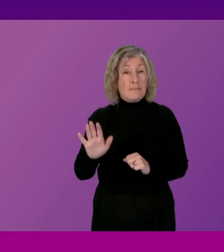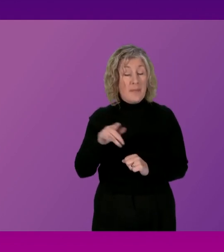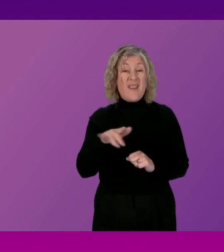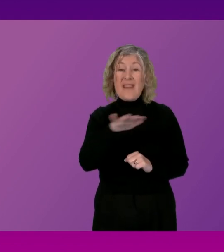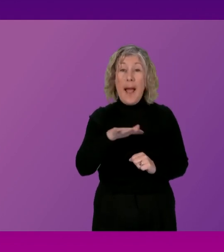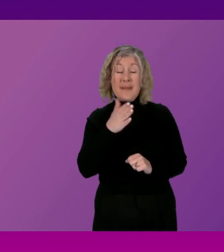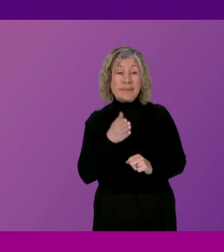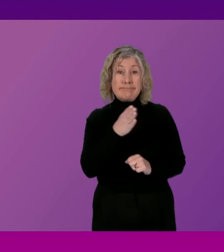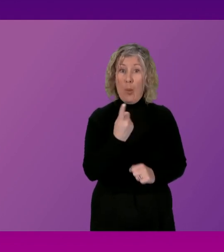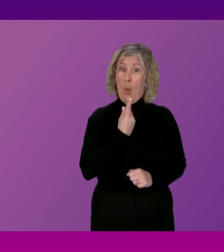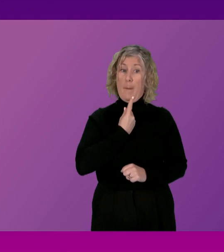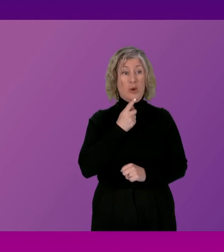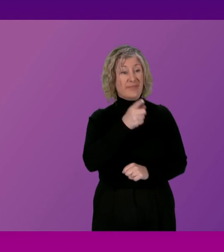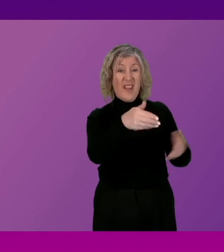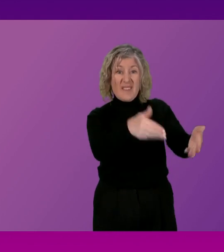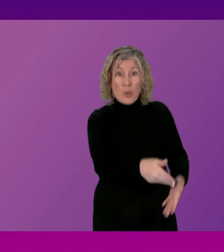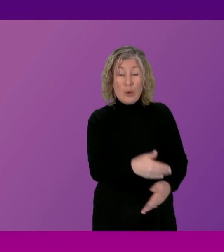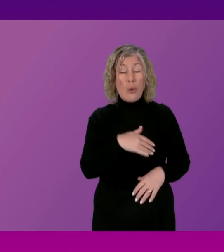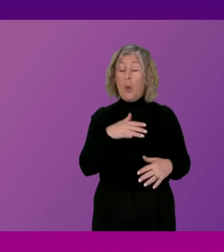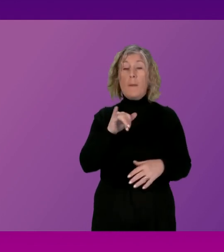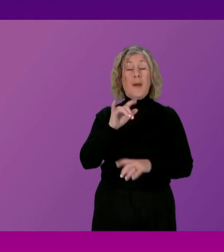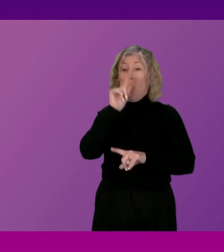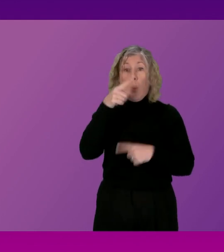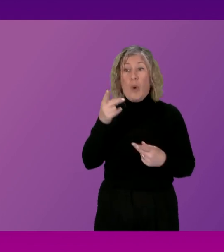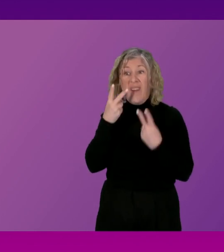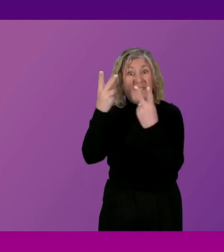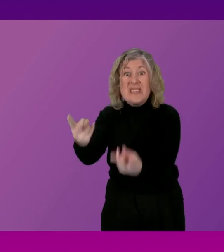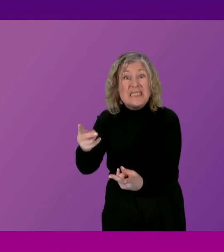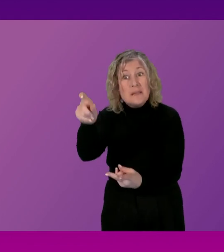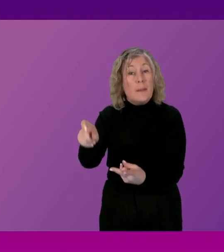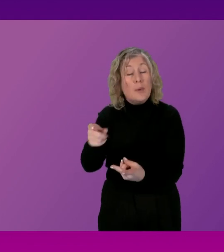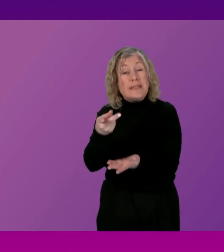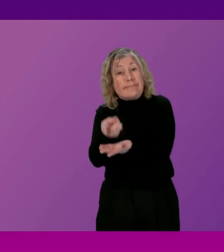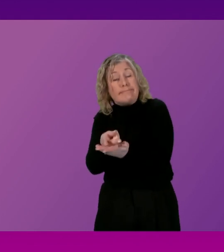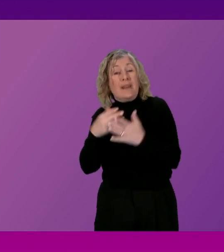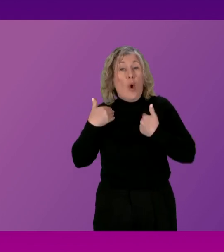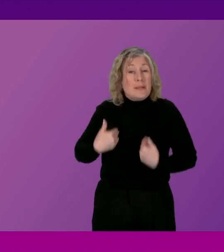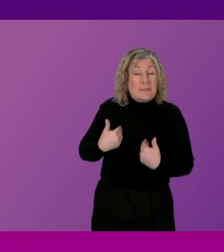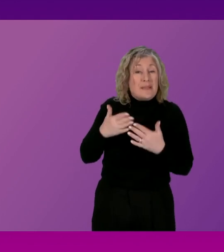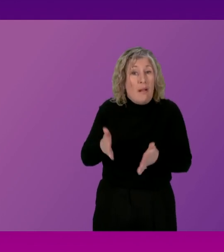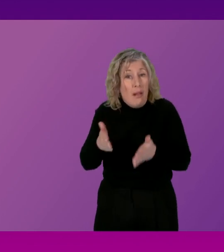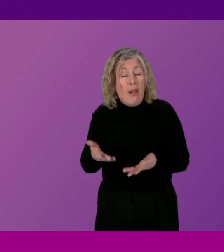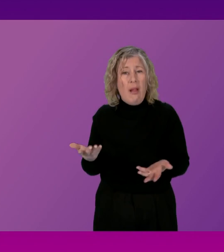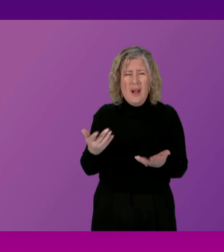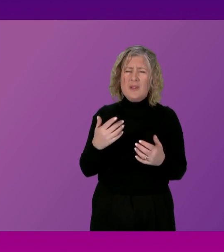by themselves without their family or friends around them, all while the Conservatives were